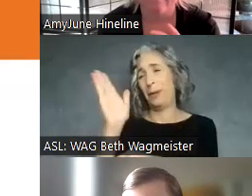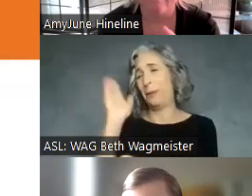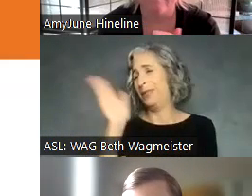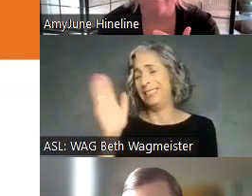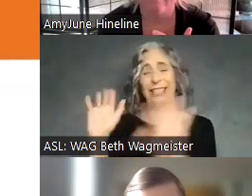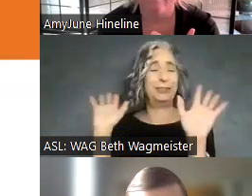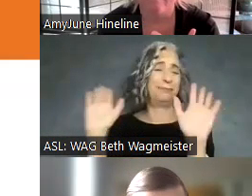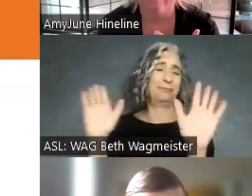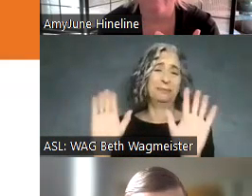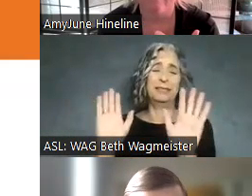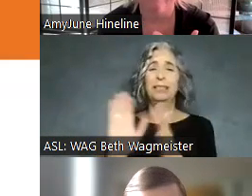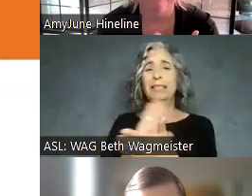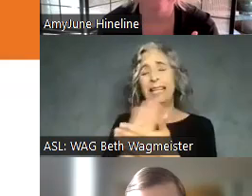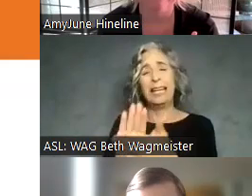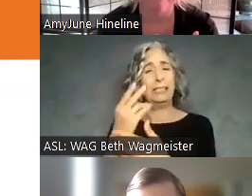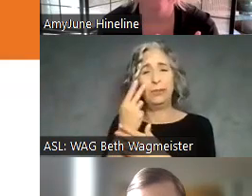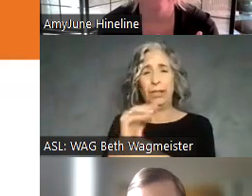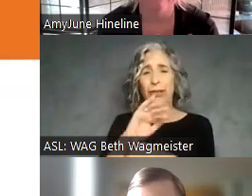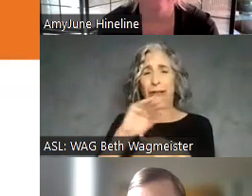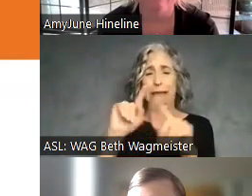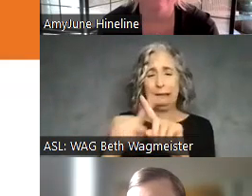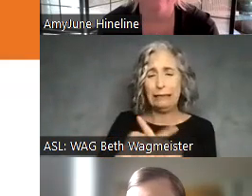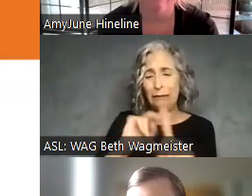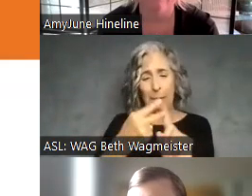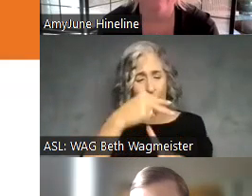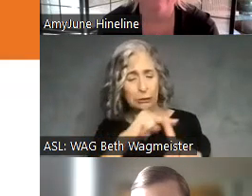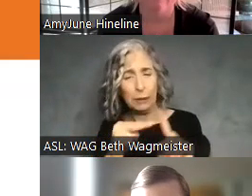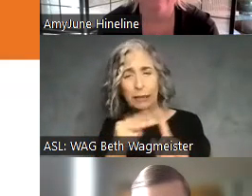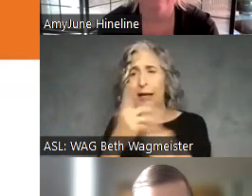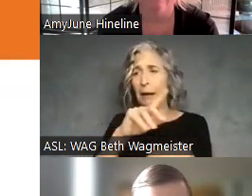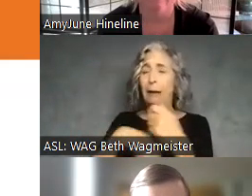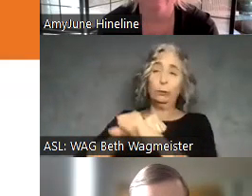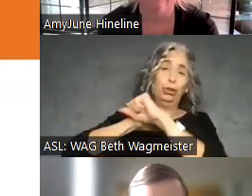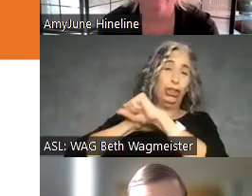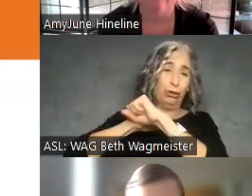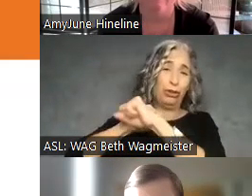you shut your computer down, the next day you open it up, you either tap something on your phone that